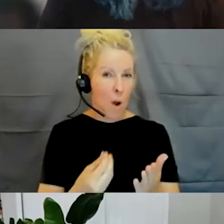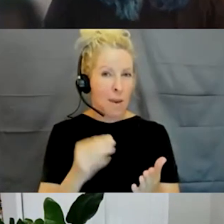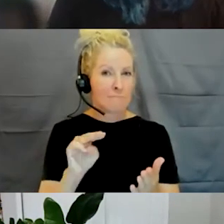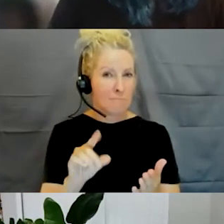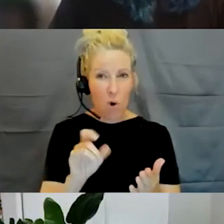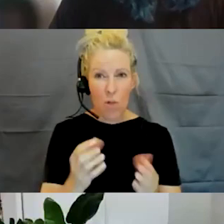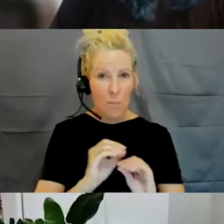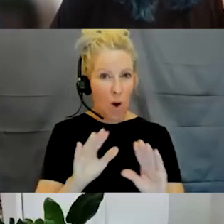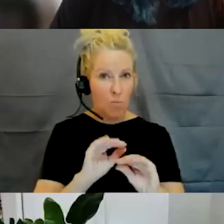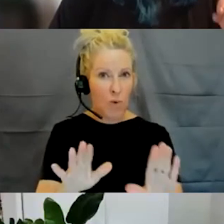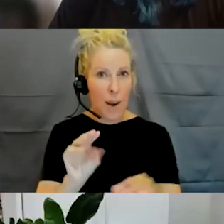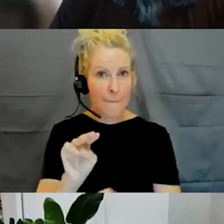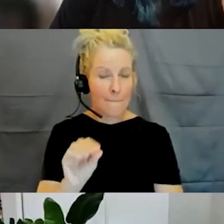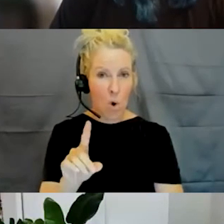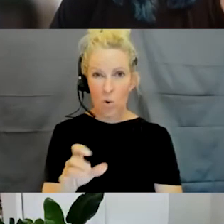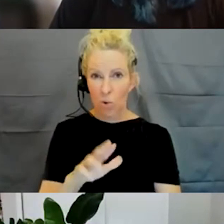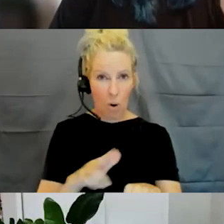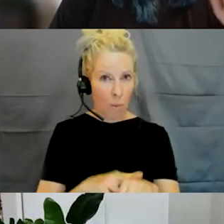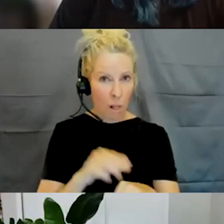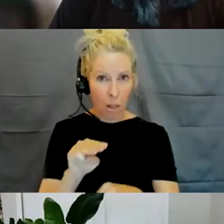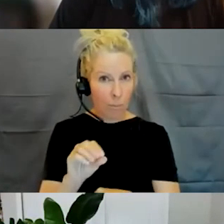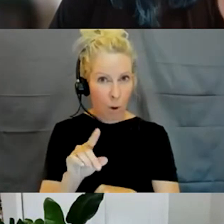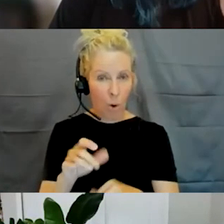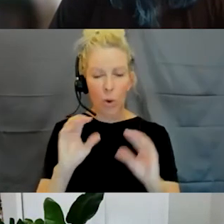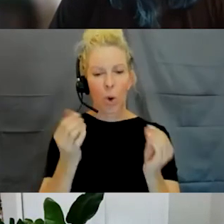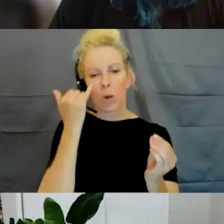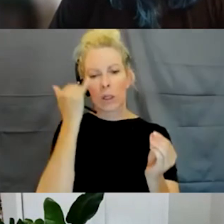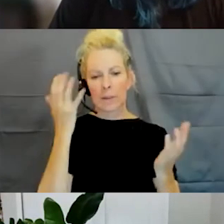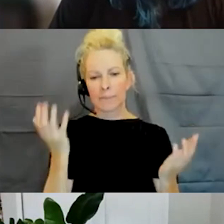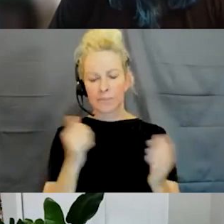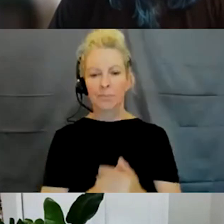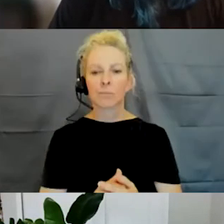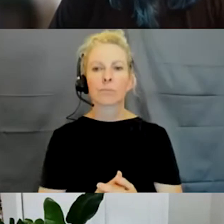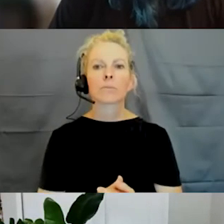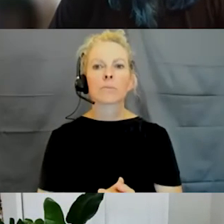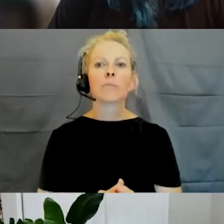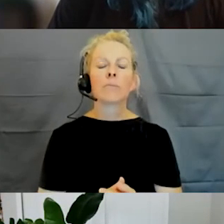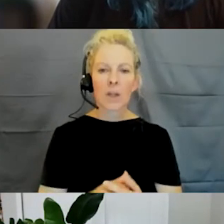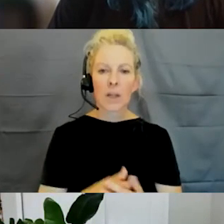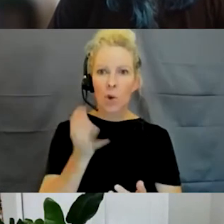Bright mode, normal mode, I have no idea. That will open up this panel, and then you